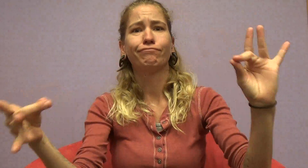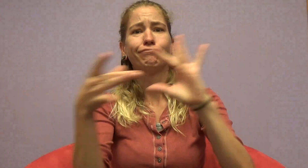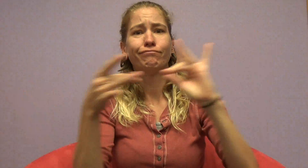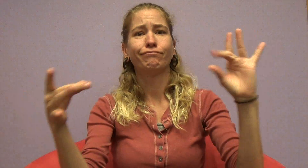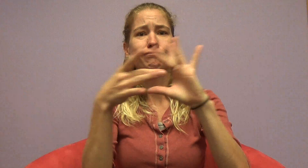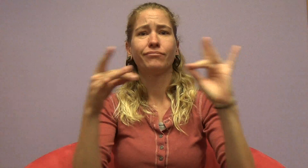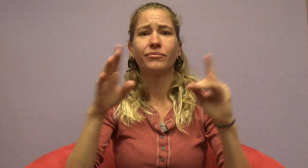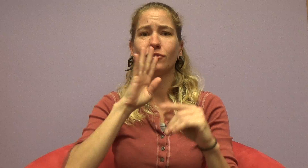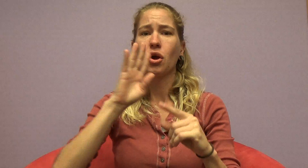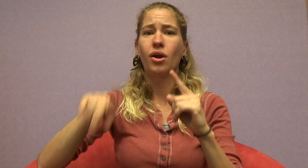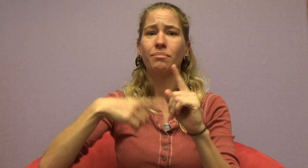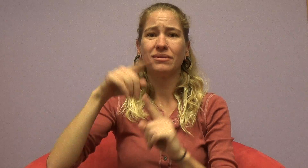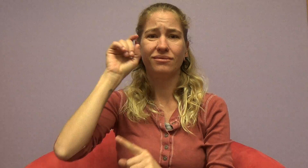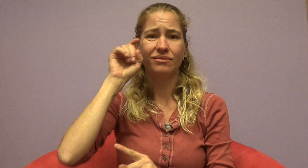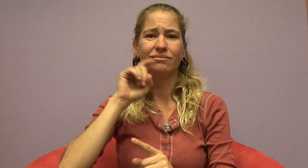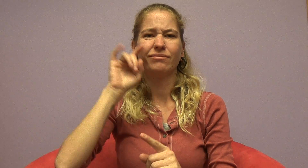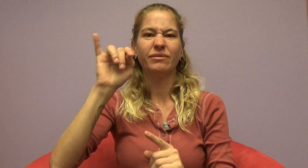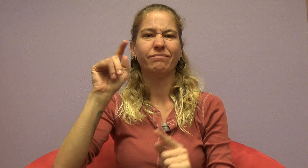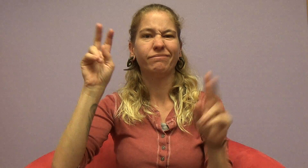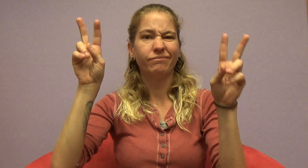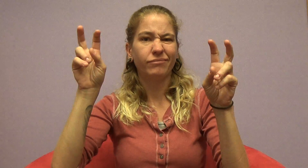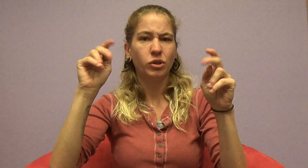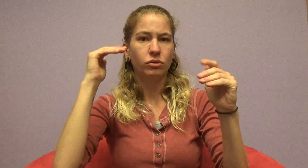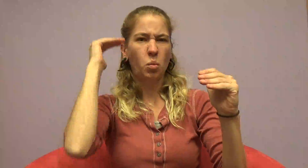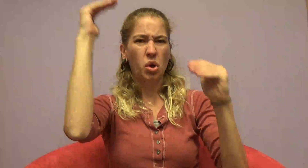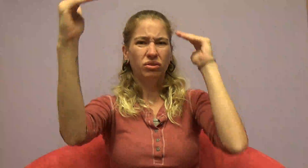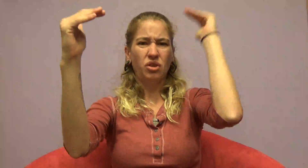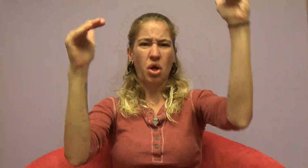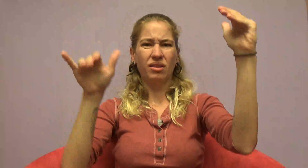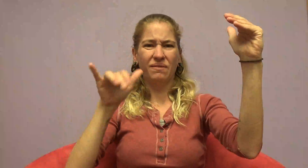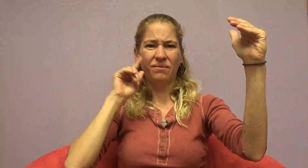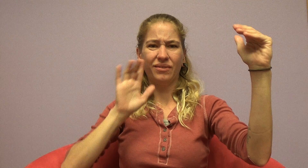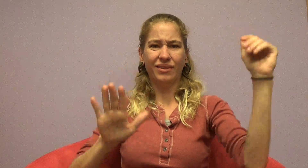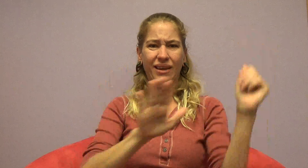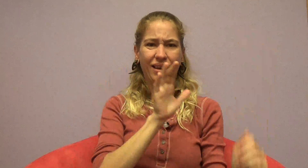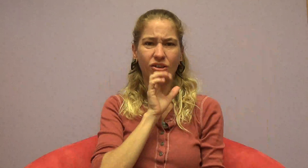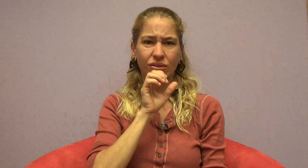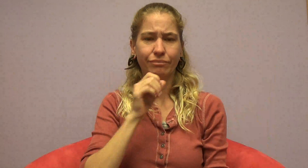The child makes comments about sex that is "too adult" for their age,